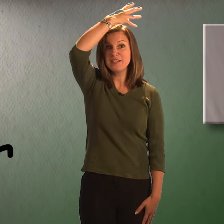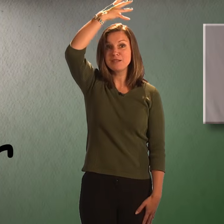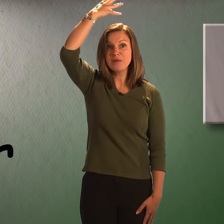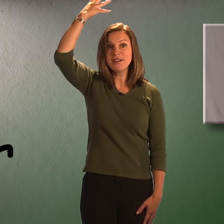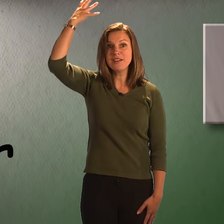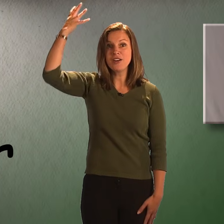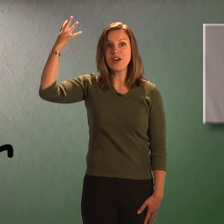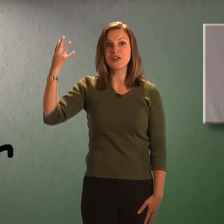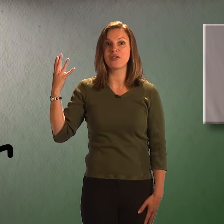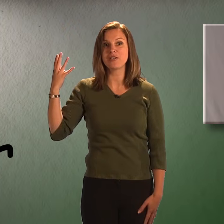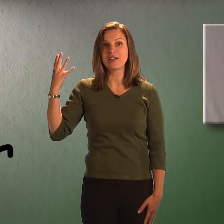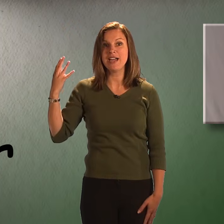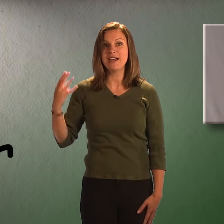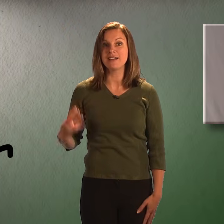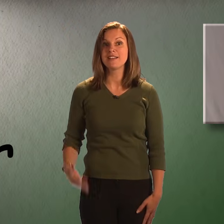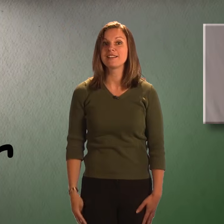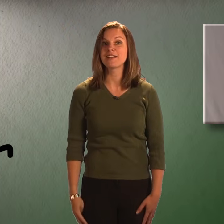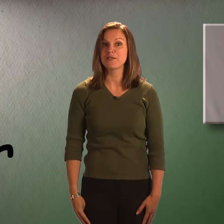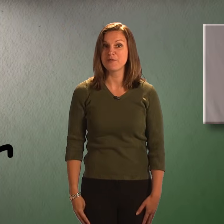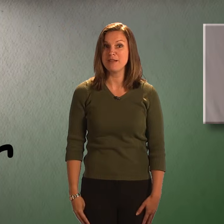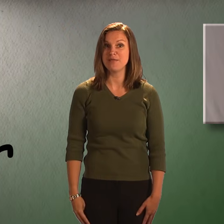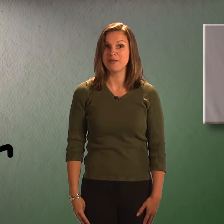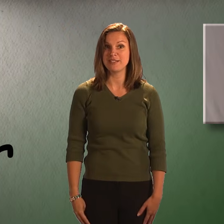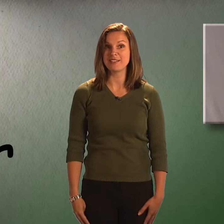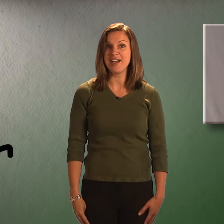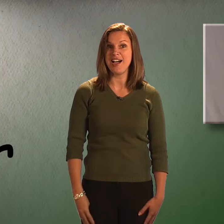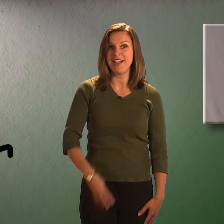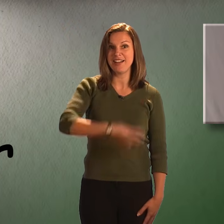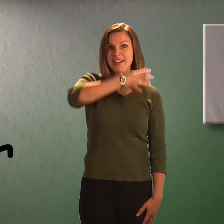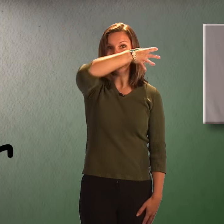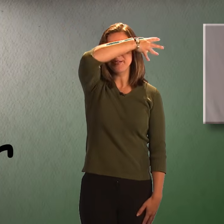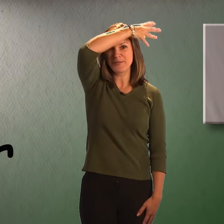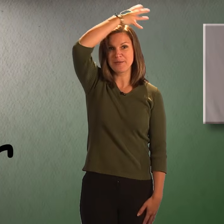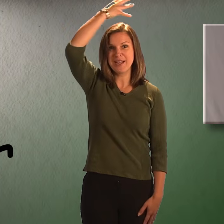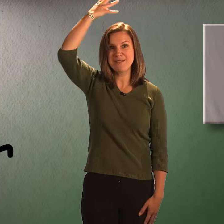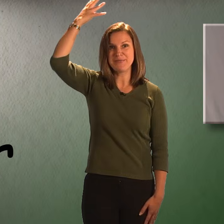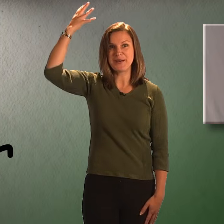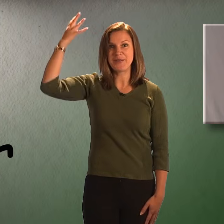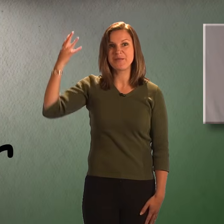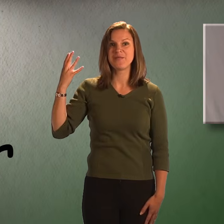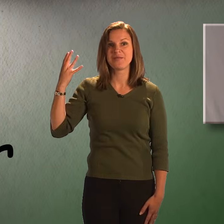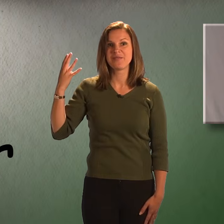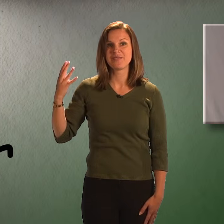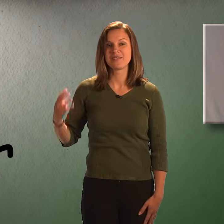and they spread in an arc over your head like a rainbow in the sky. "Rainbow'